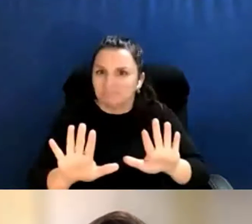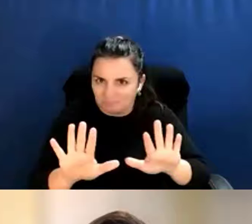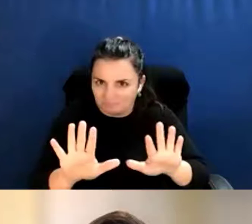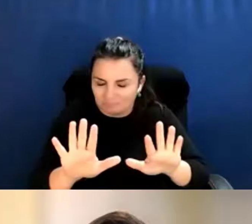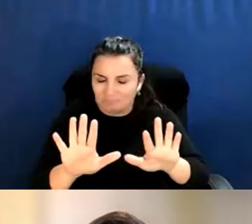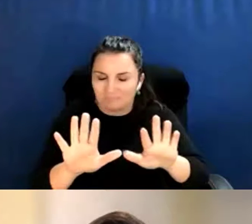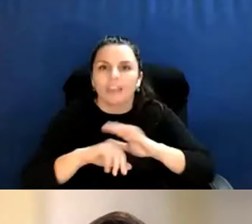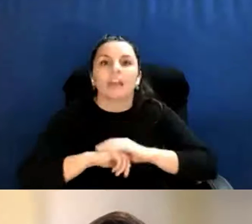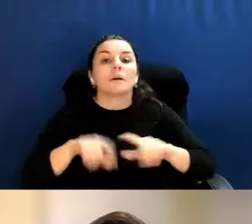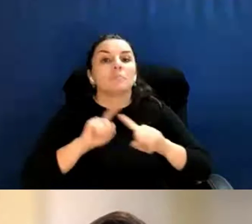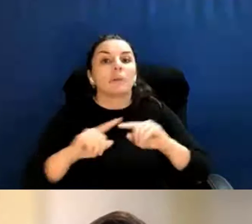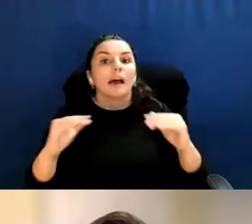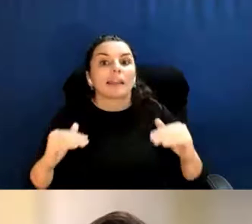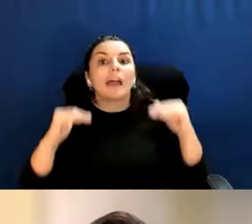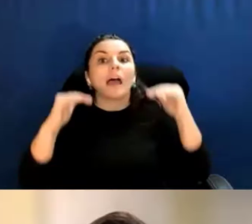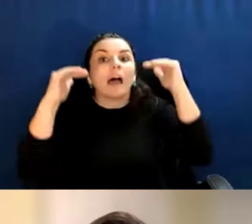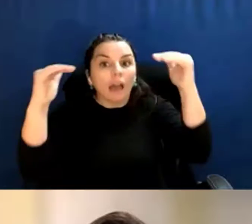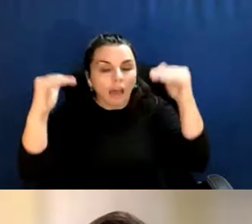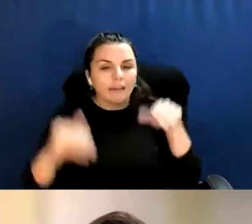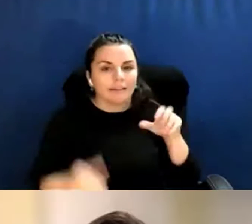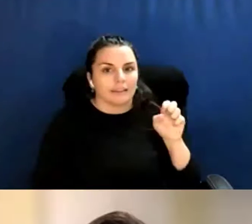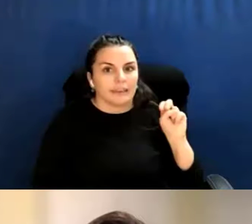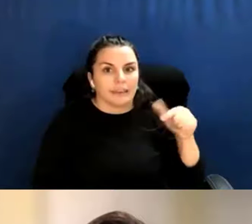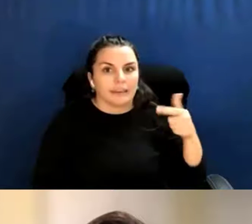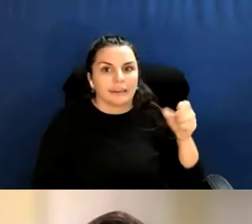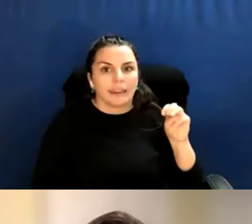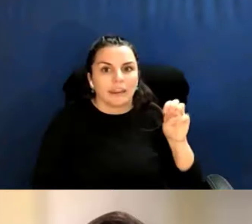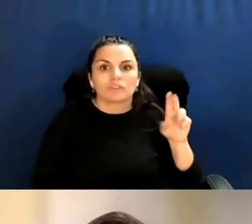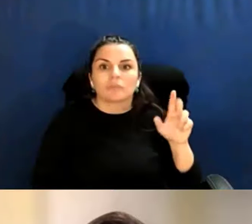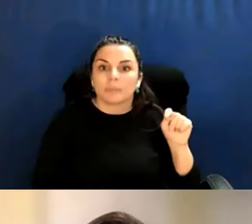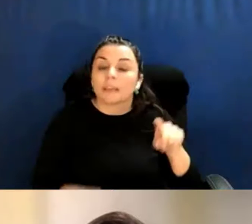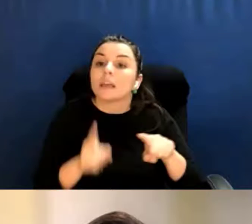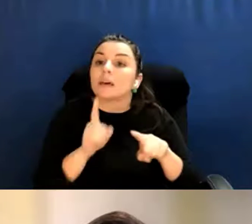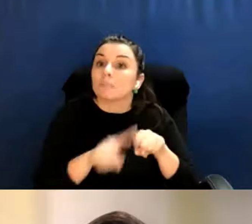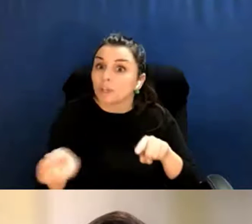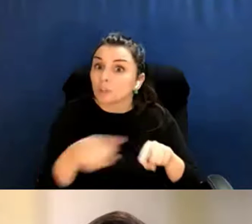Ask your institution about it. Your institution will be able to help you negotiate